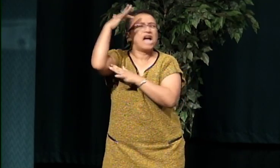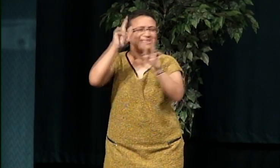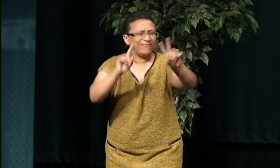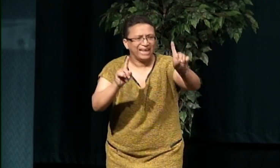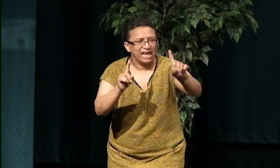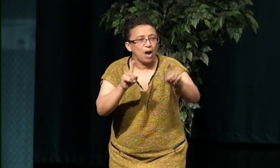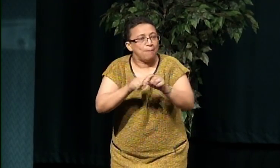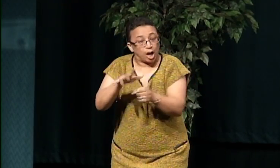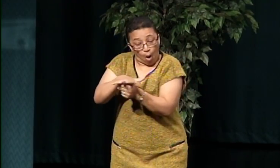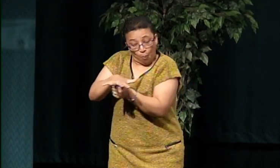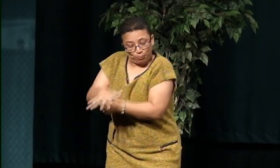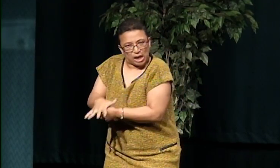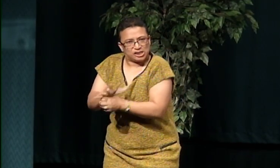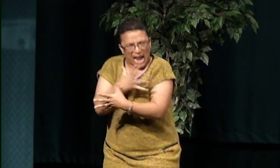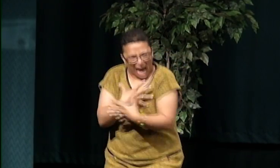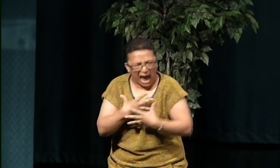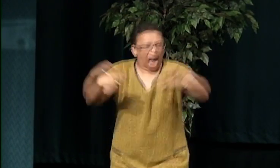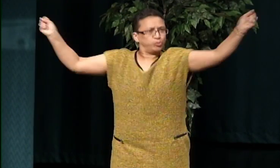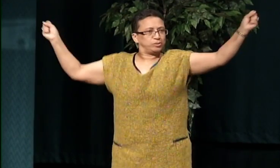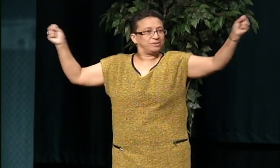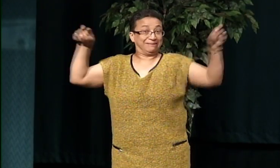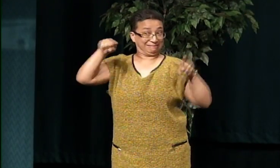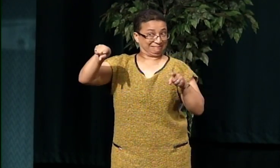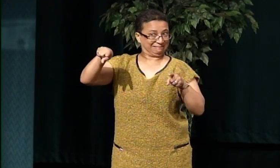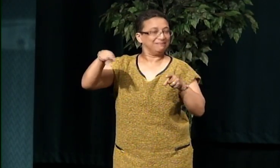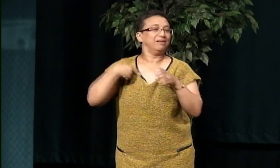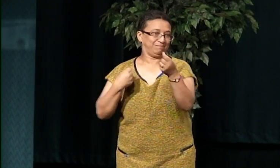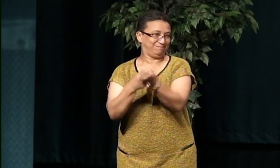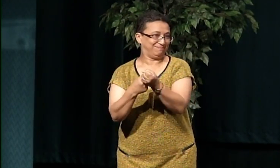And it wasn't so much about philosophy